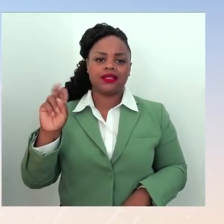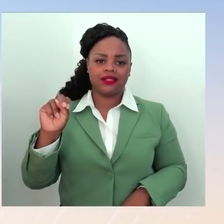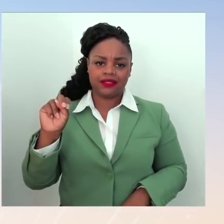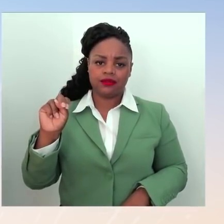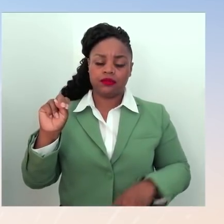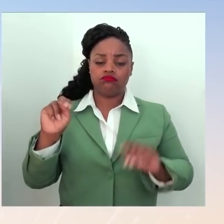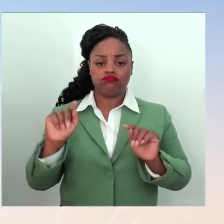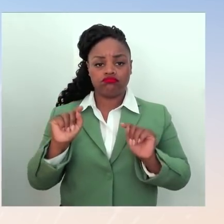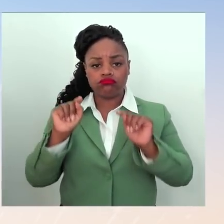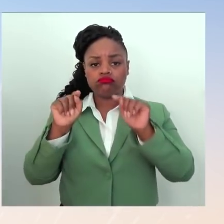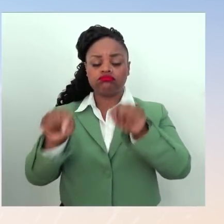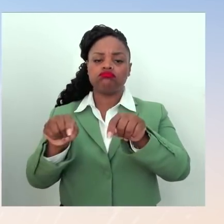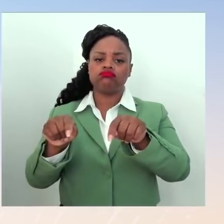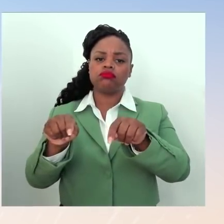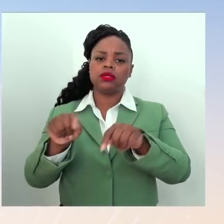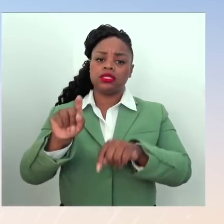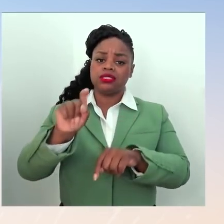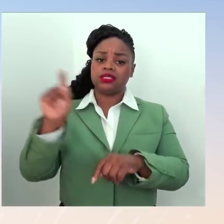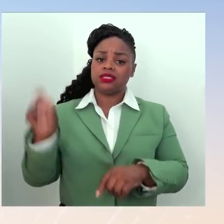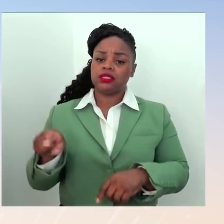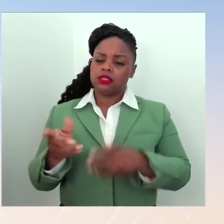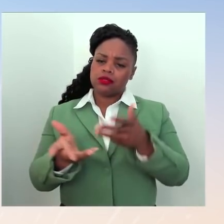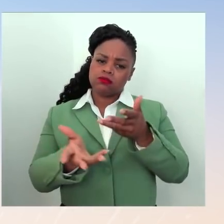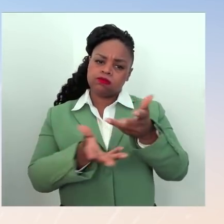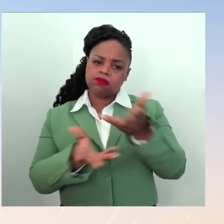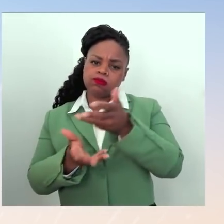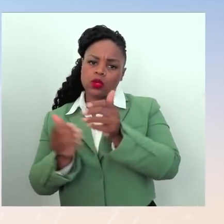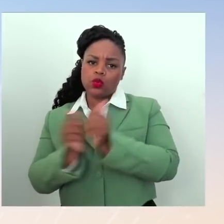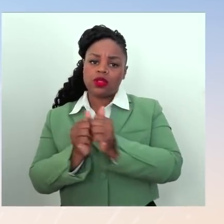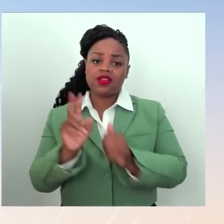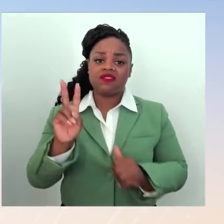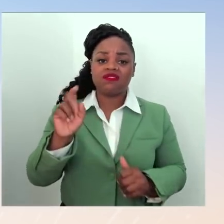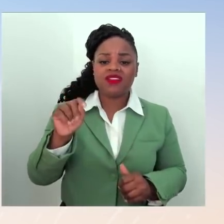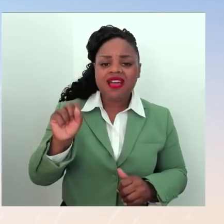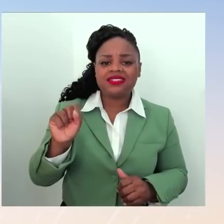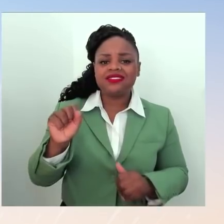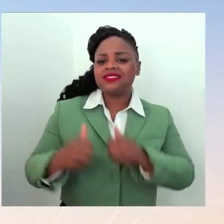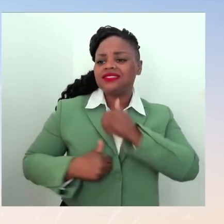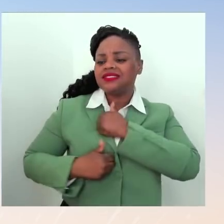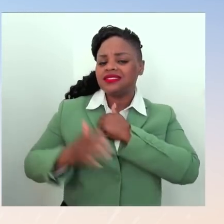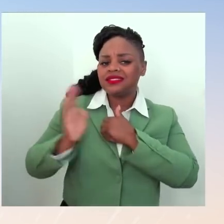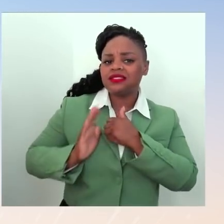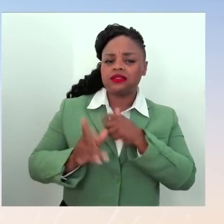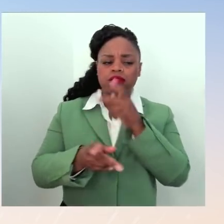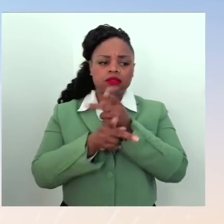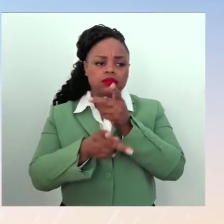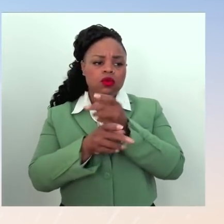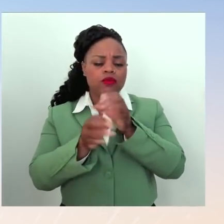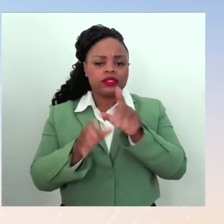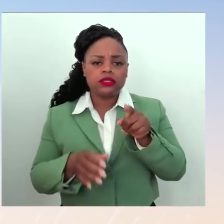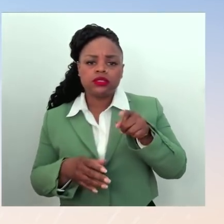and survivors about addressing the health effects of environmental exposures such as burn pits. This is obviously something the President